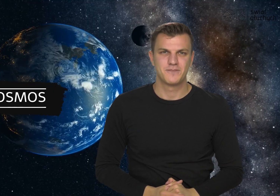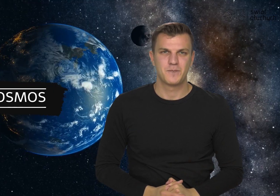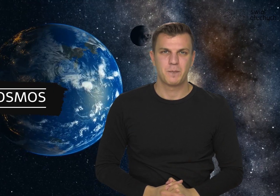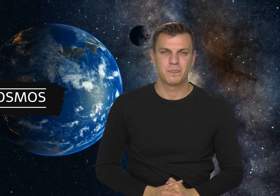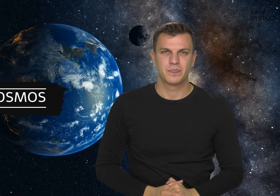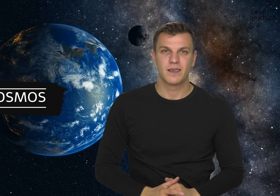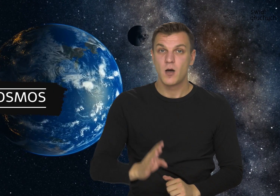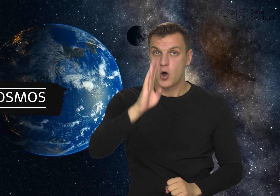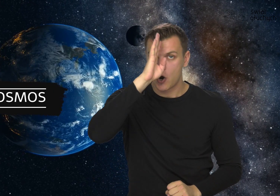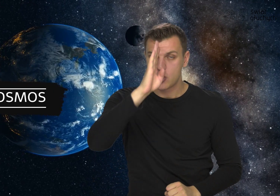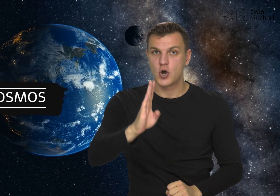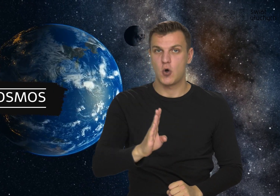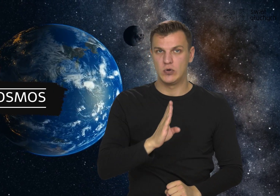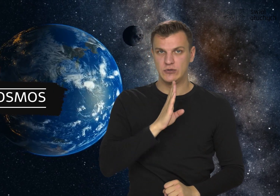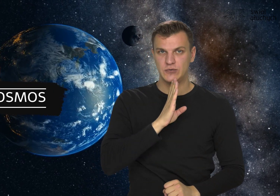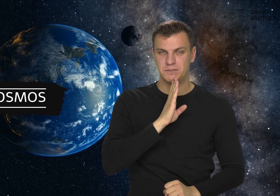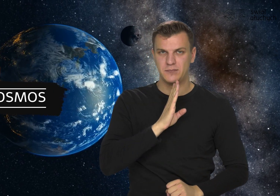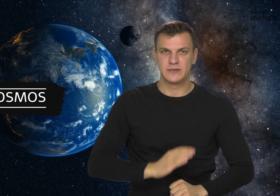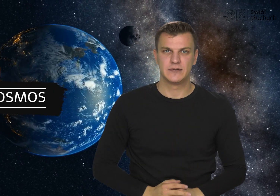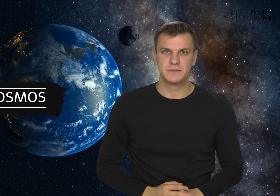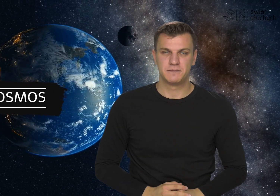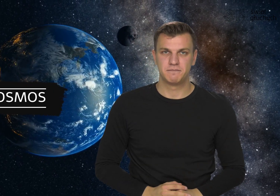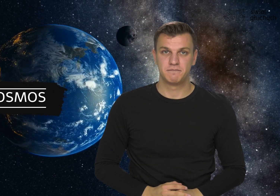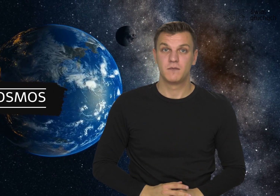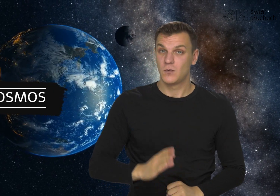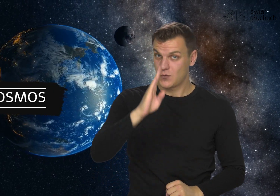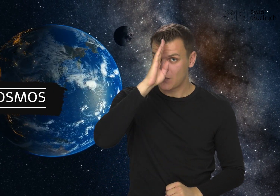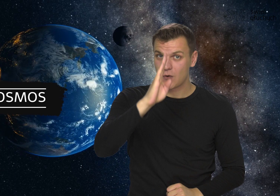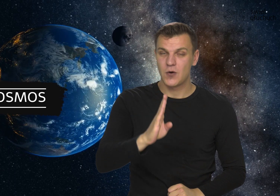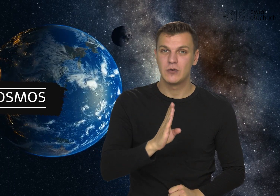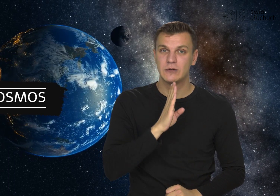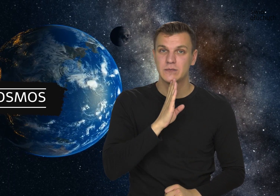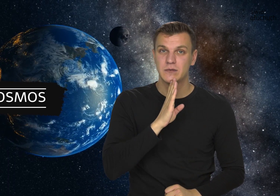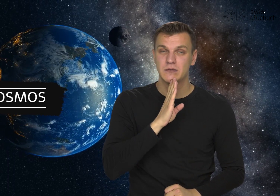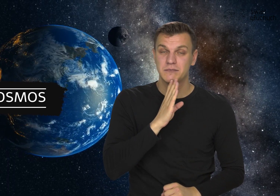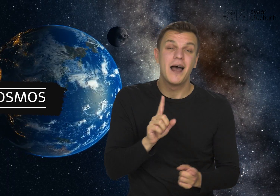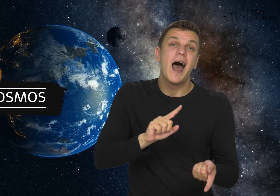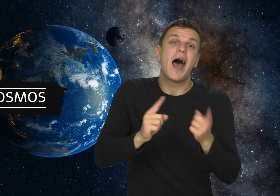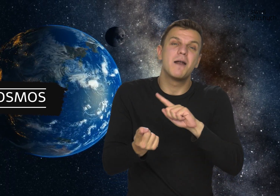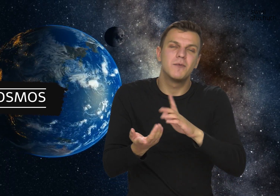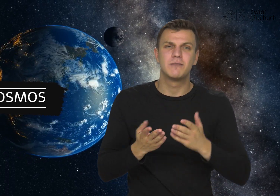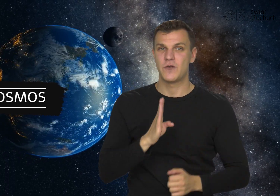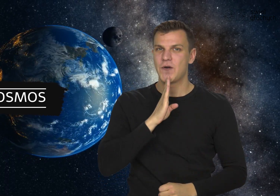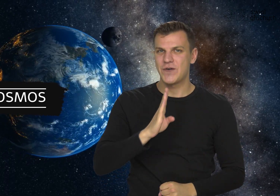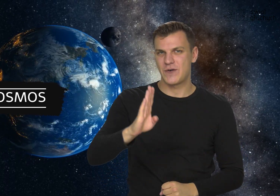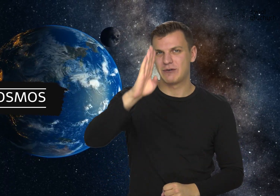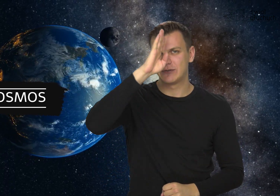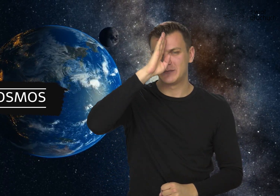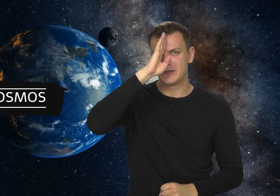COSMOS, COSMOS or COSMOS,